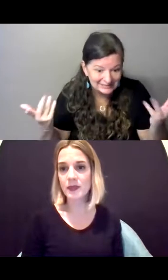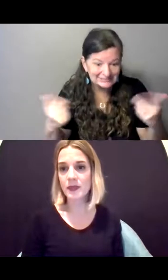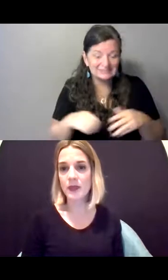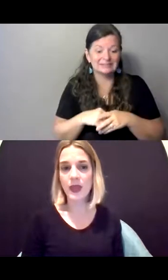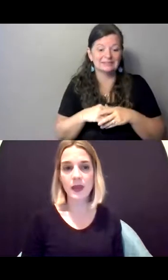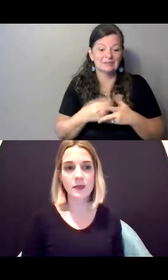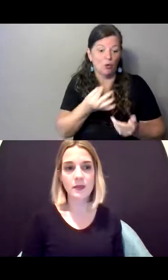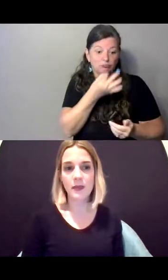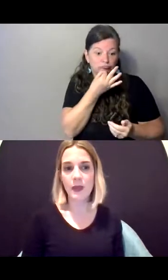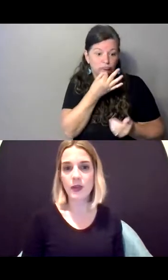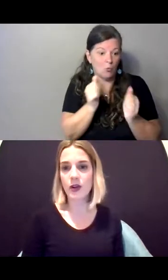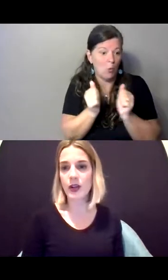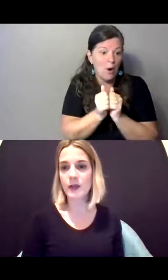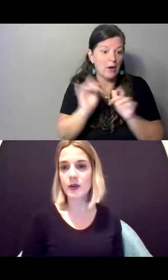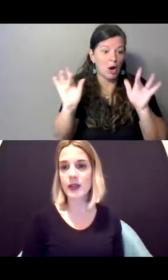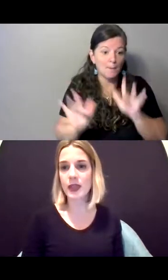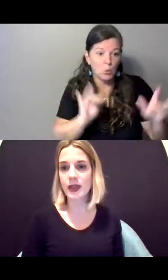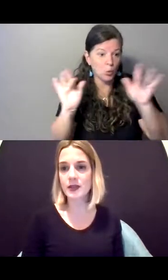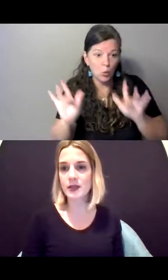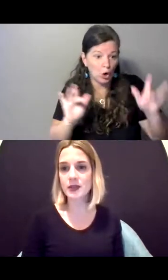They, can, maybe they're good at building things,